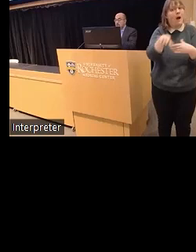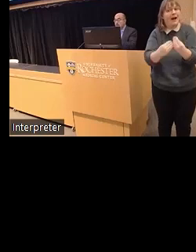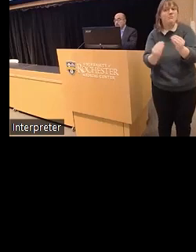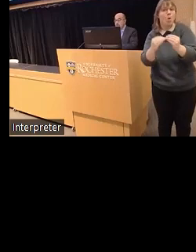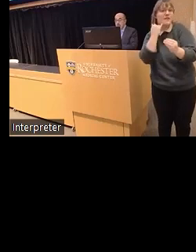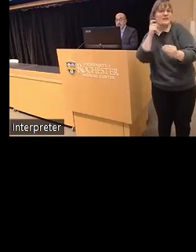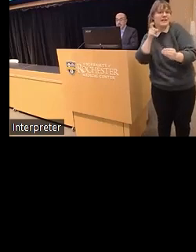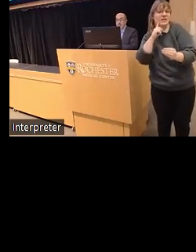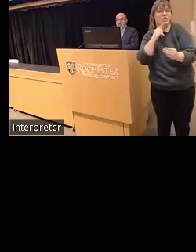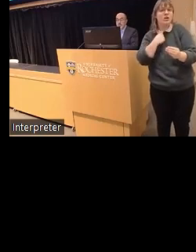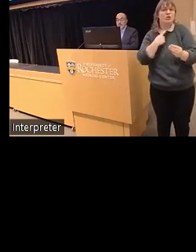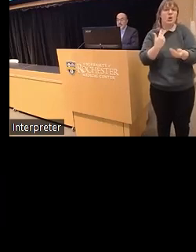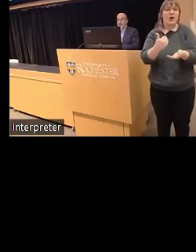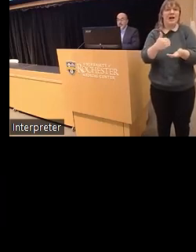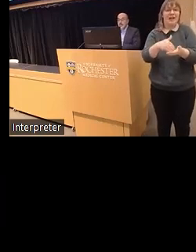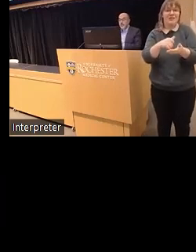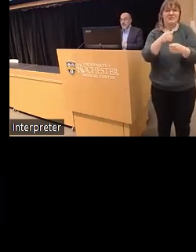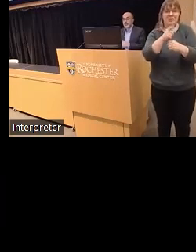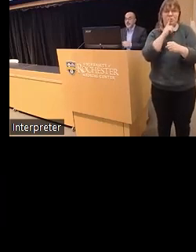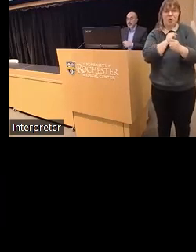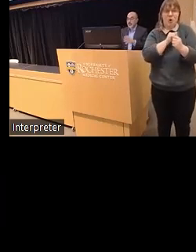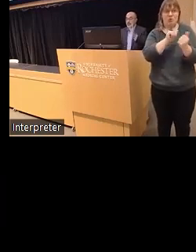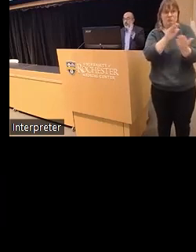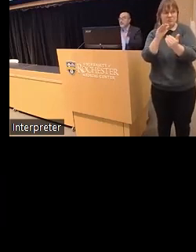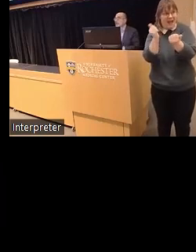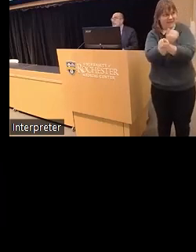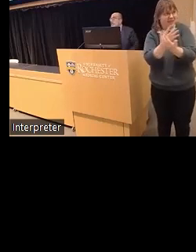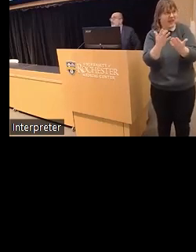to look under the Rock and see what's there so I want to um I have a lot of colleagues